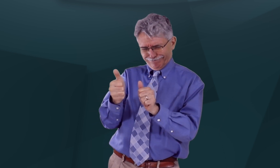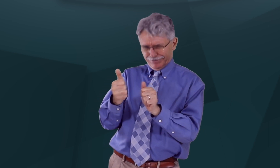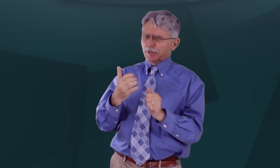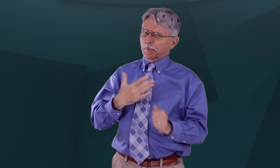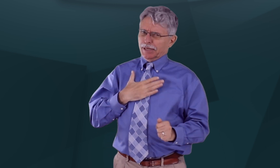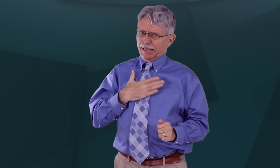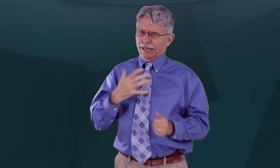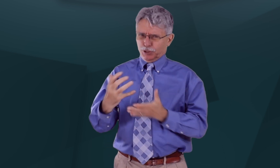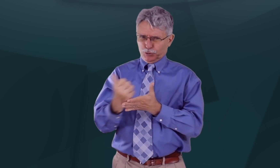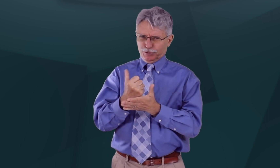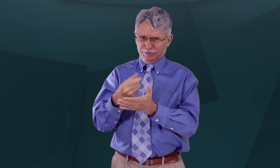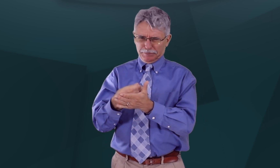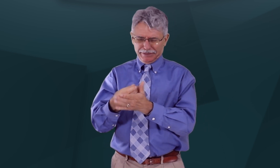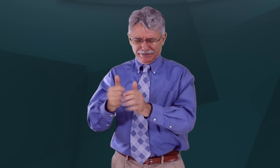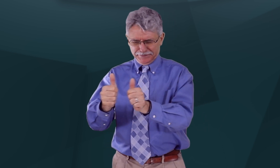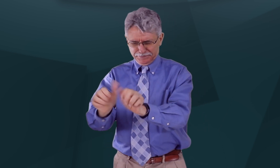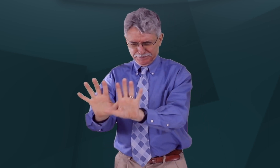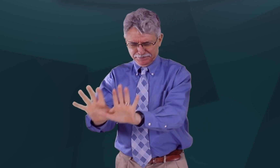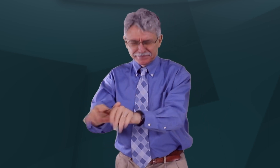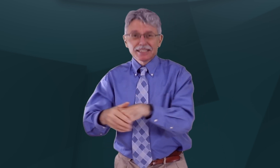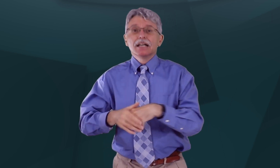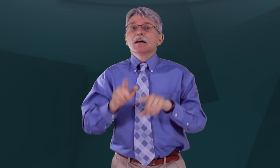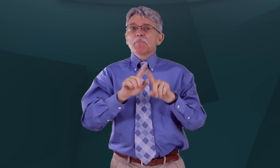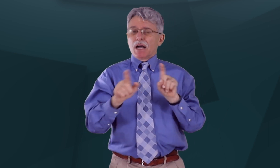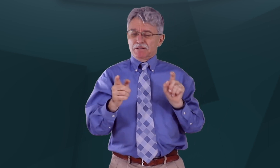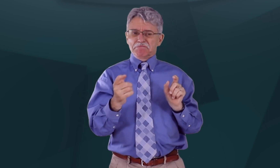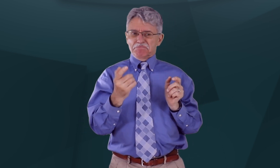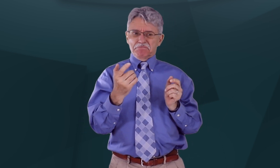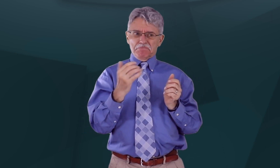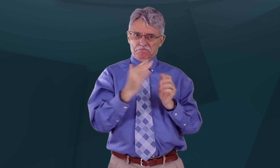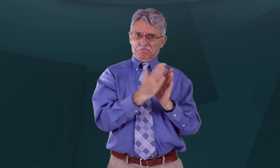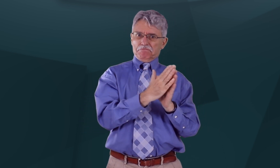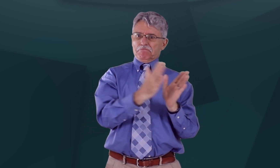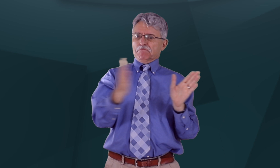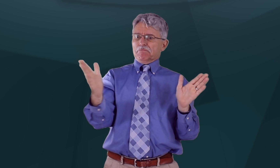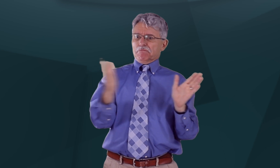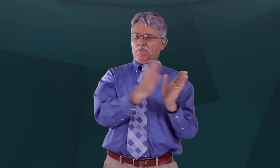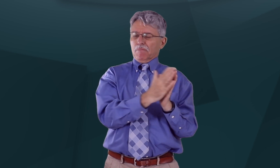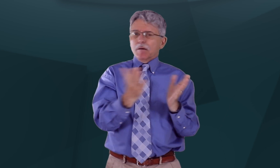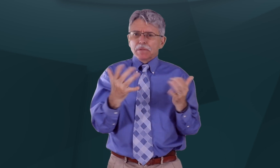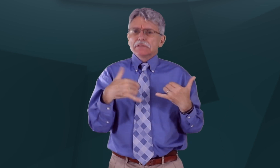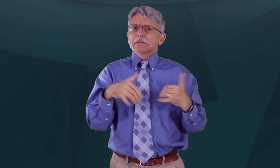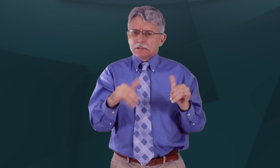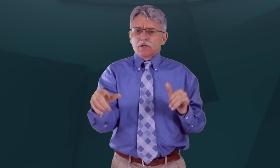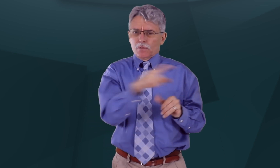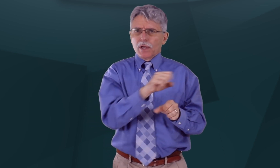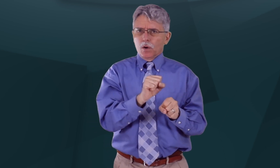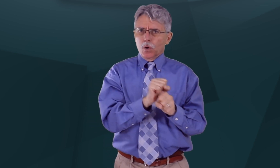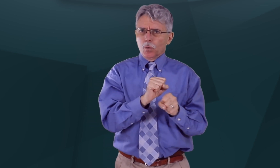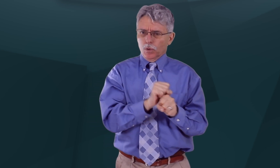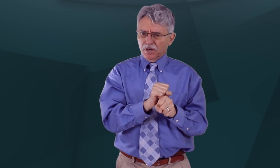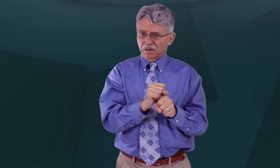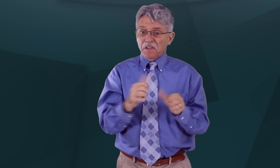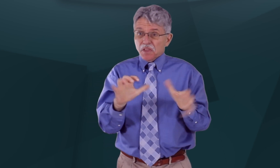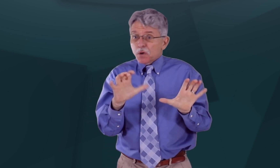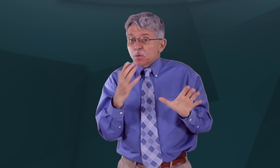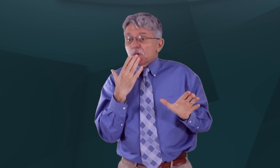to need one so, you know, we're going to let him earn the money. But we have that broad range. But, still, they are working.